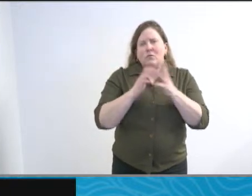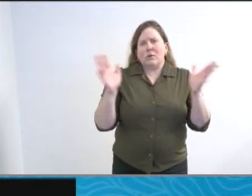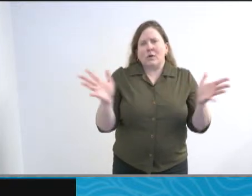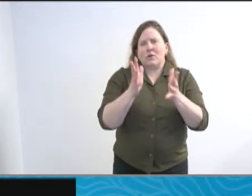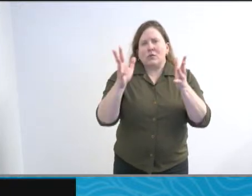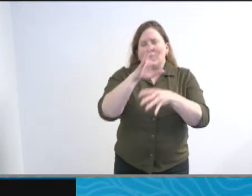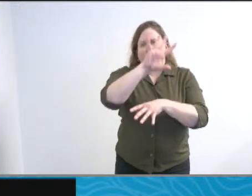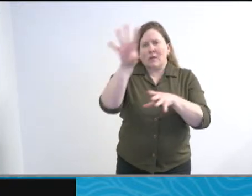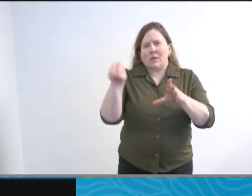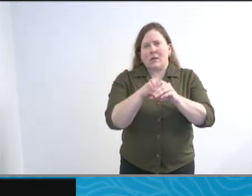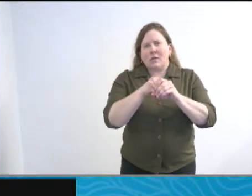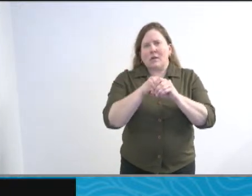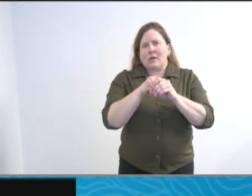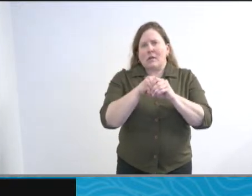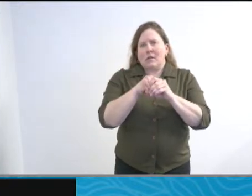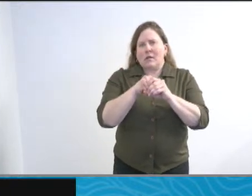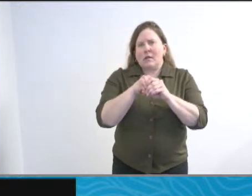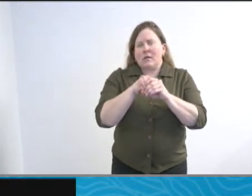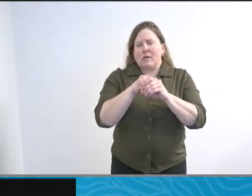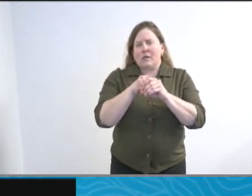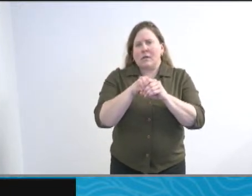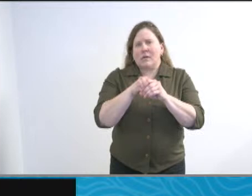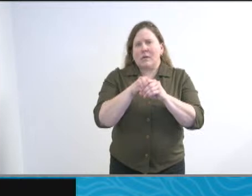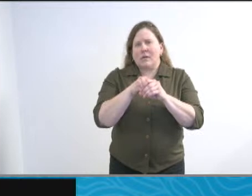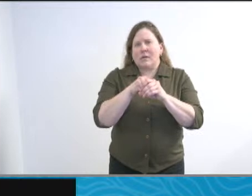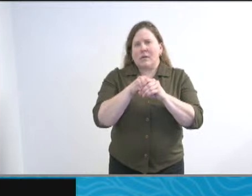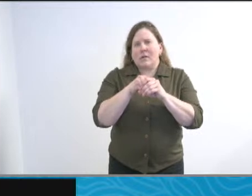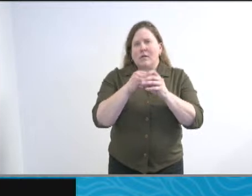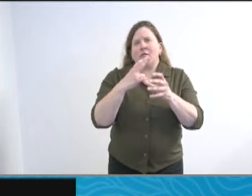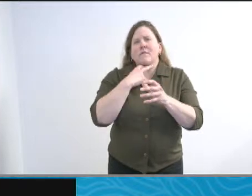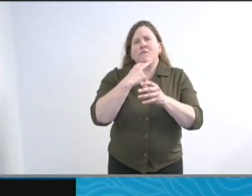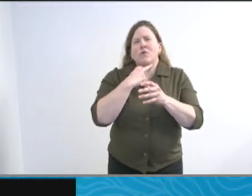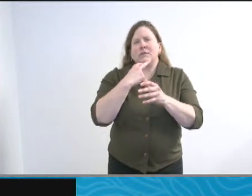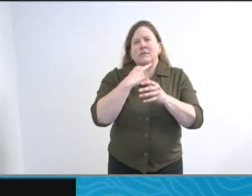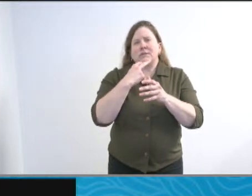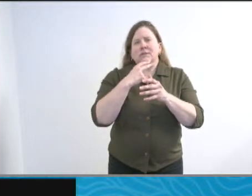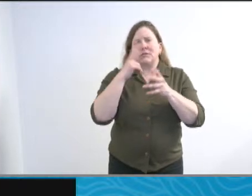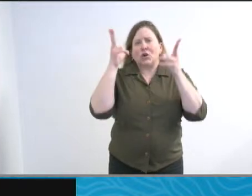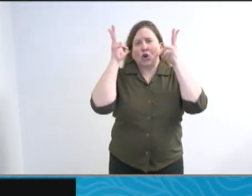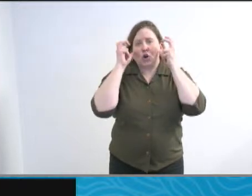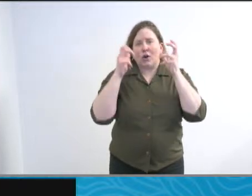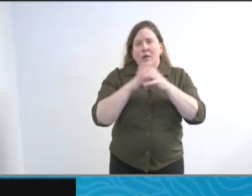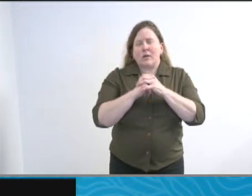we encourage you to join us and to make your voices heard because we're very